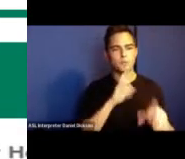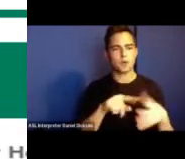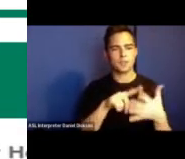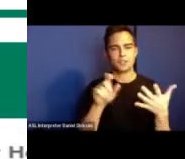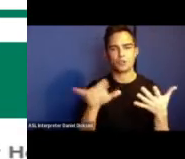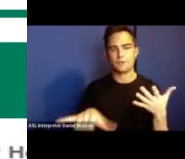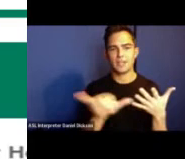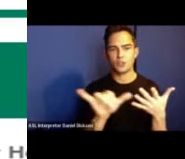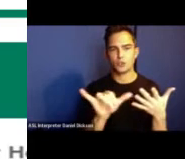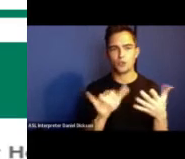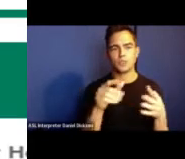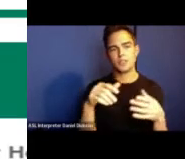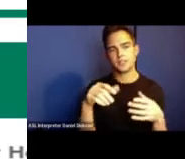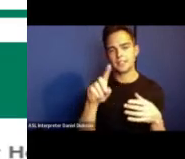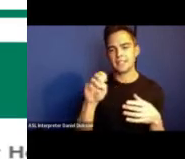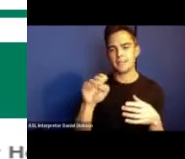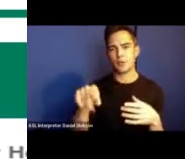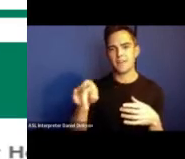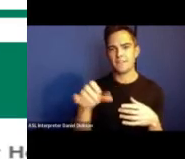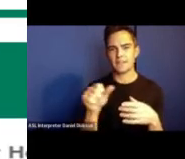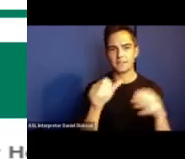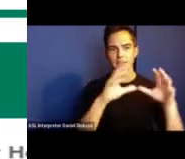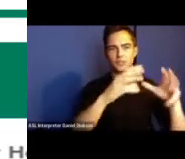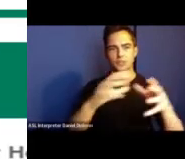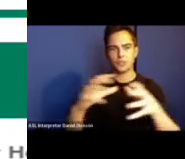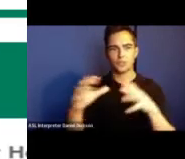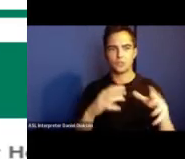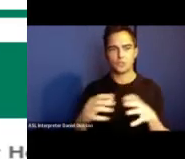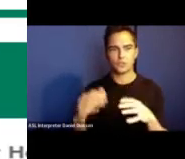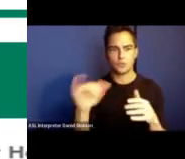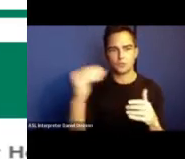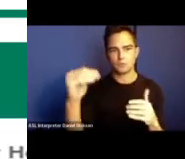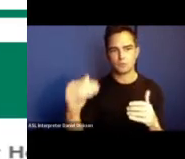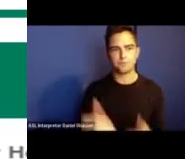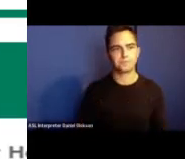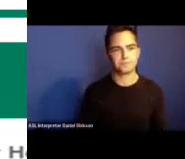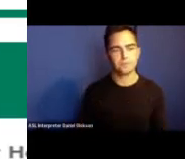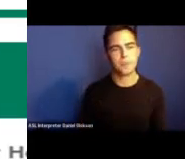gonna wait for a second and